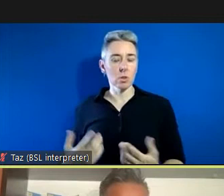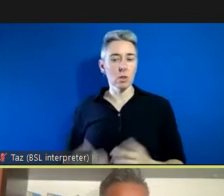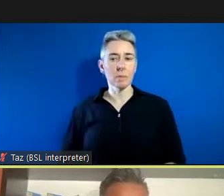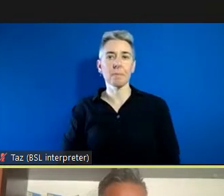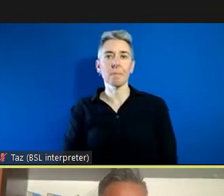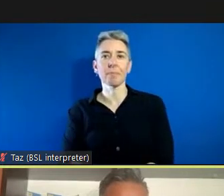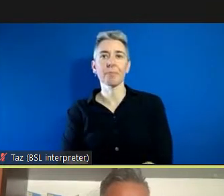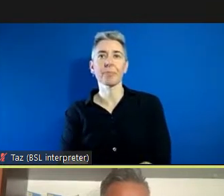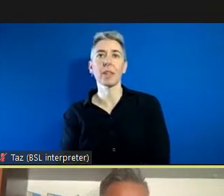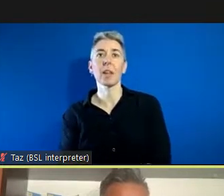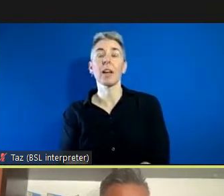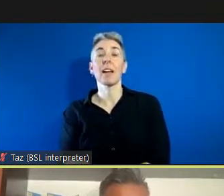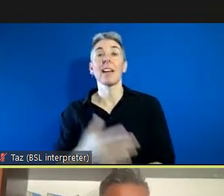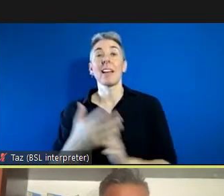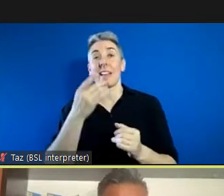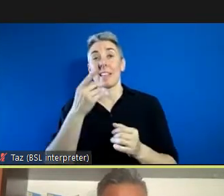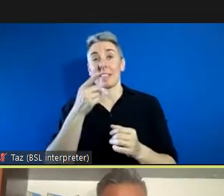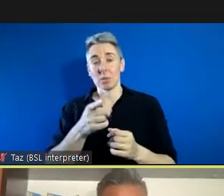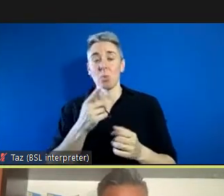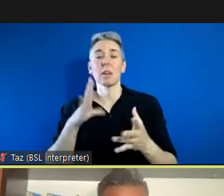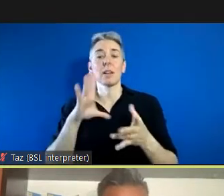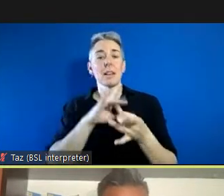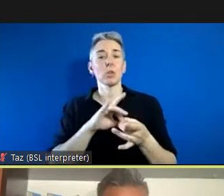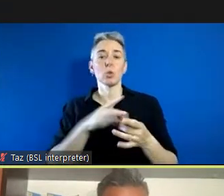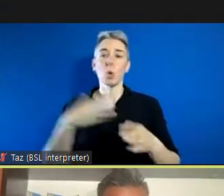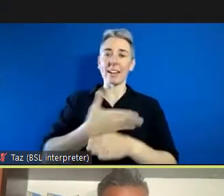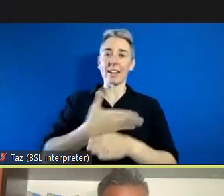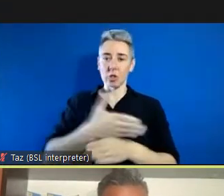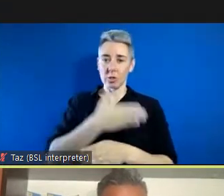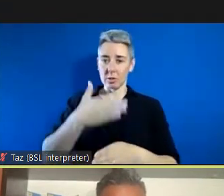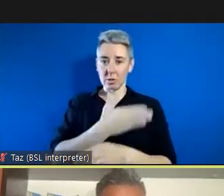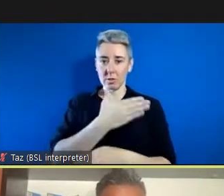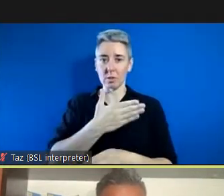asking you to action really because we're invited to do that. I'm coming to the speeders as quickly